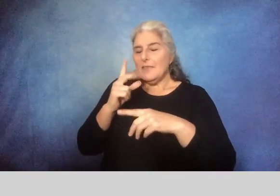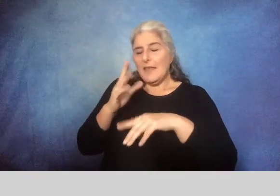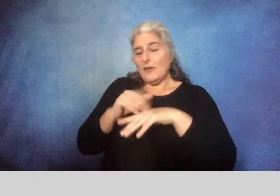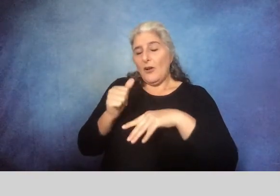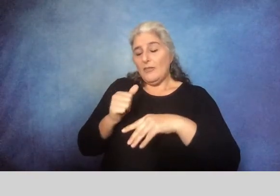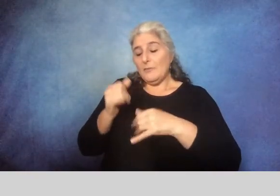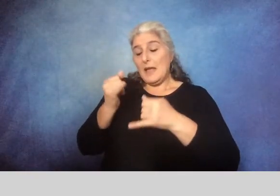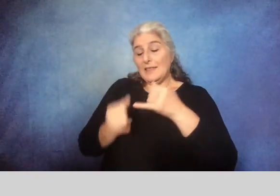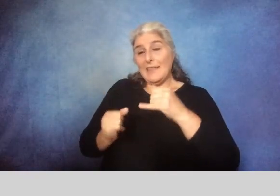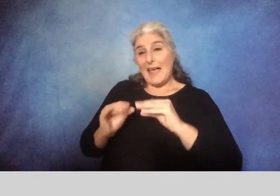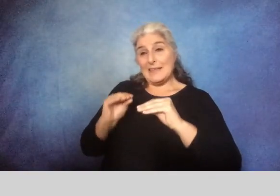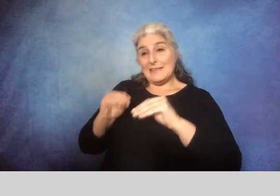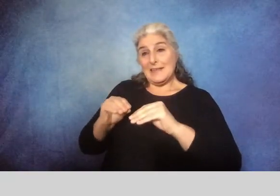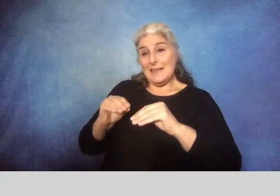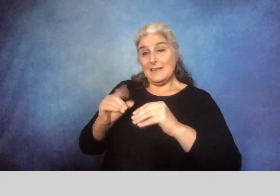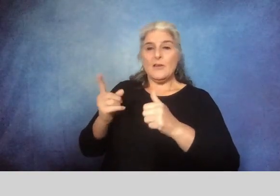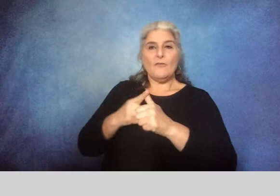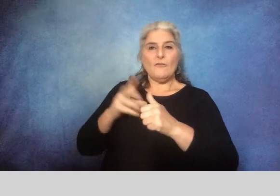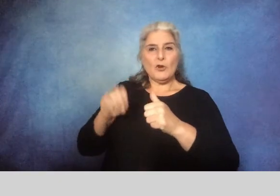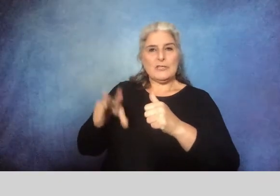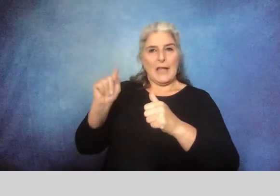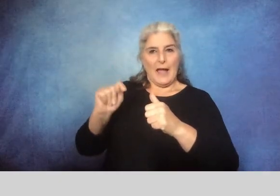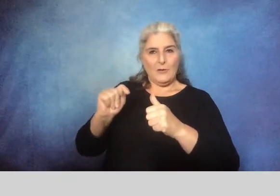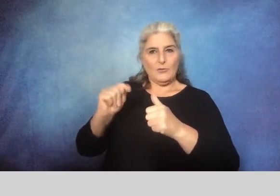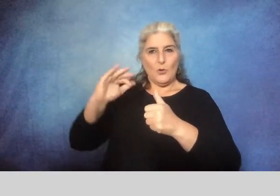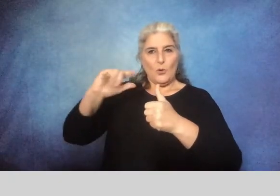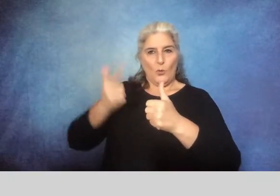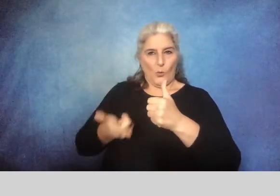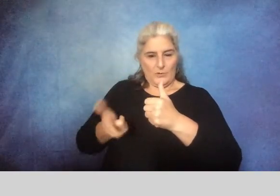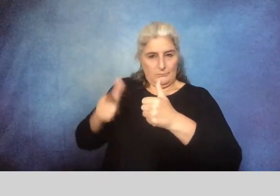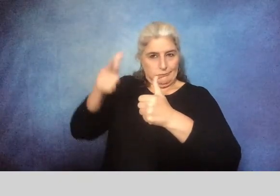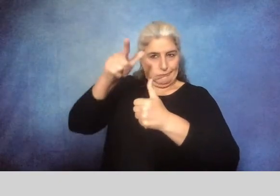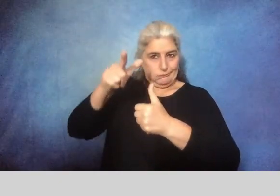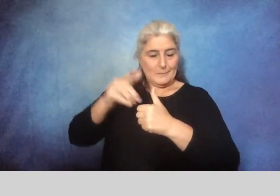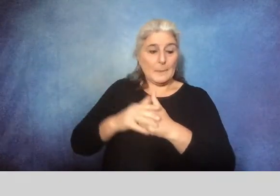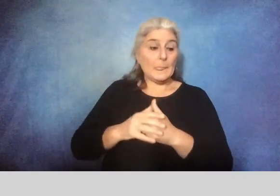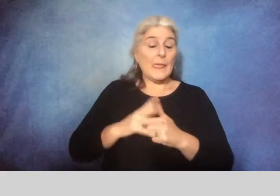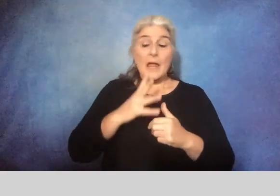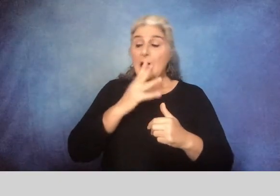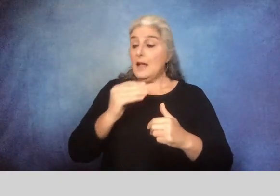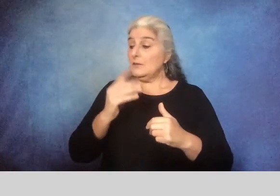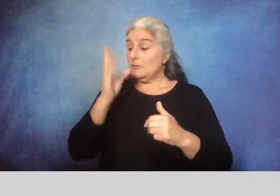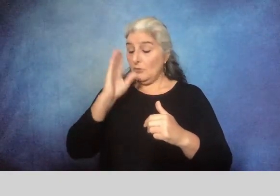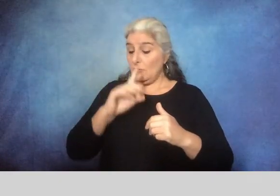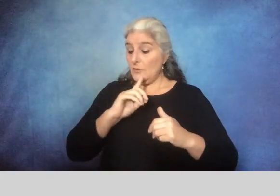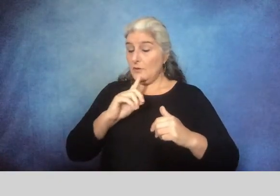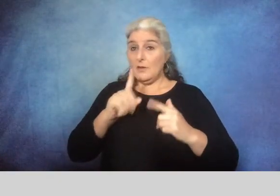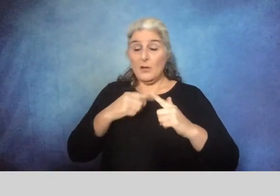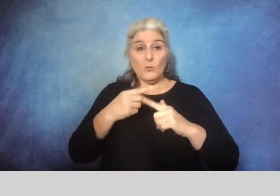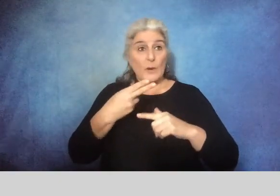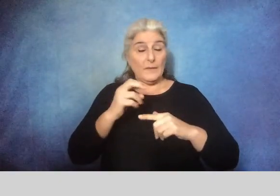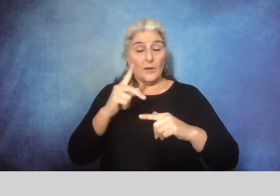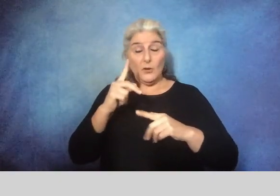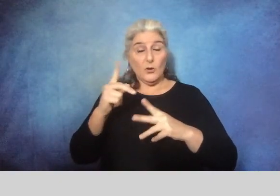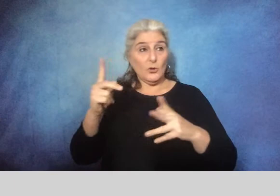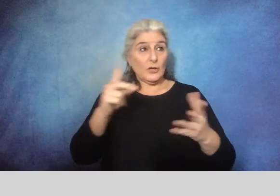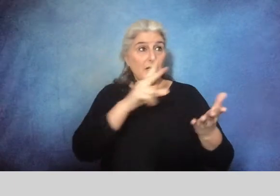And all the output from the plugin, or the hook, is captured and returned to the host program.